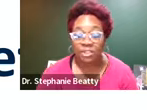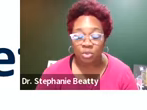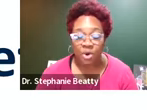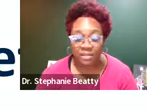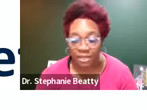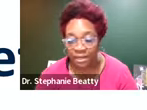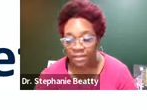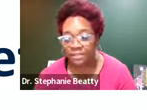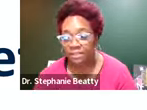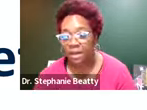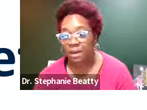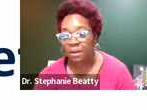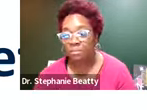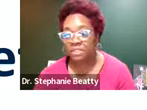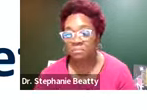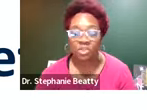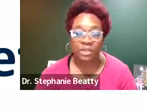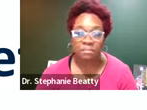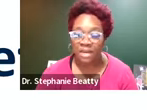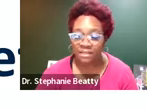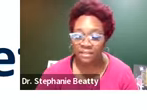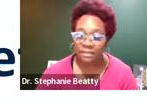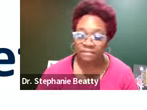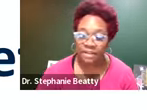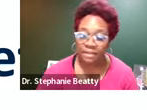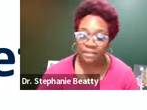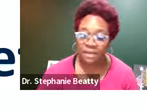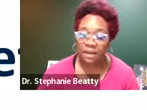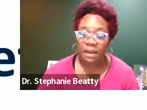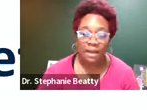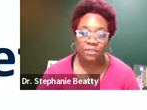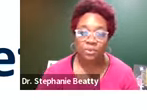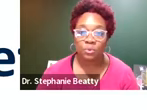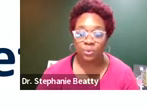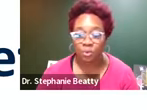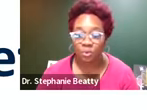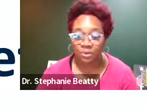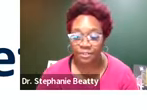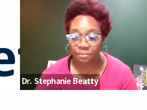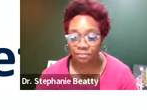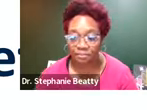research projects, some Michigan Medicine events and school tours.